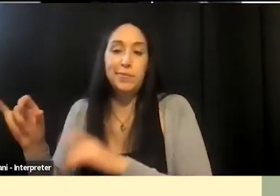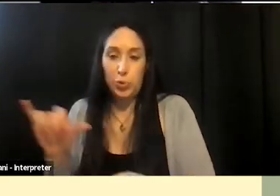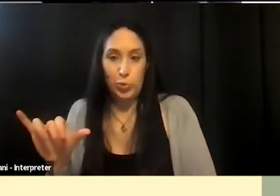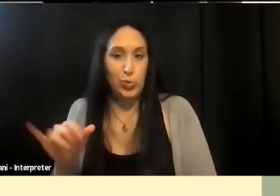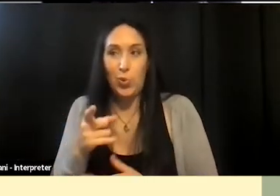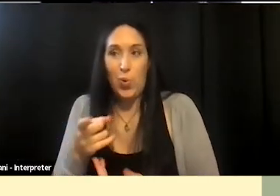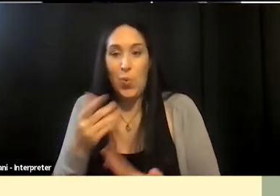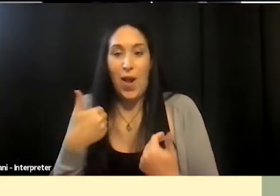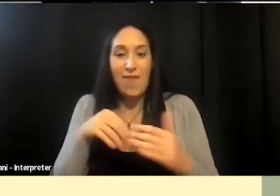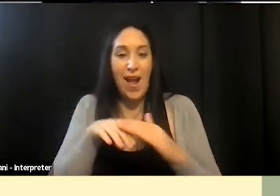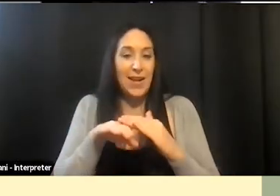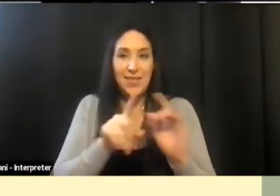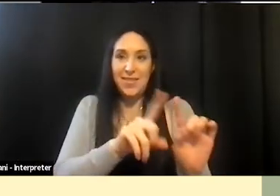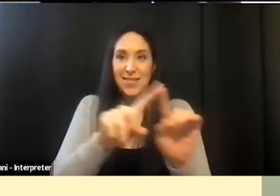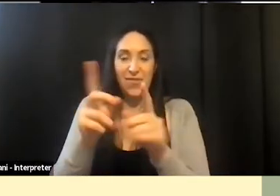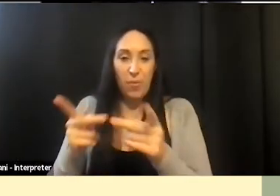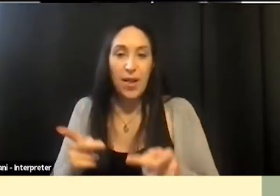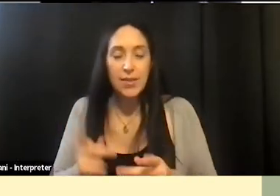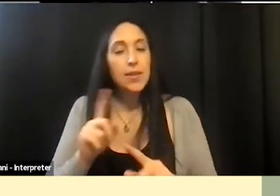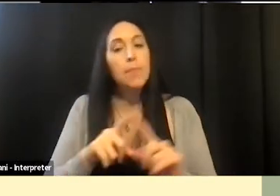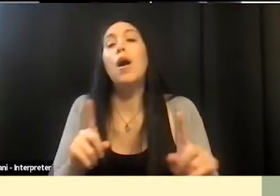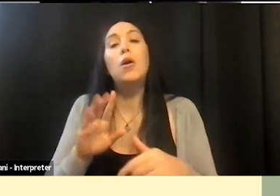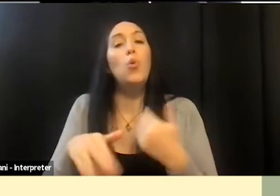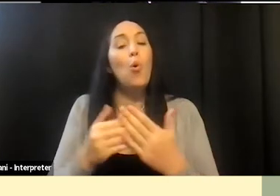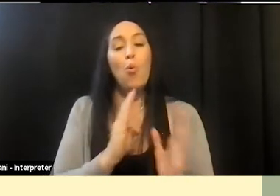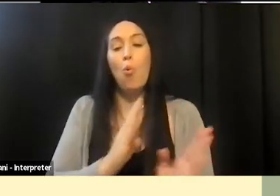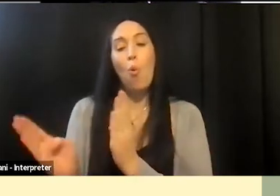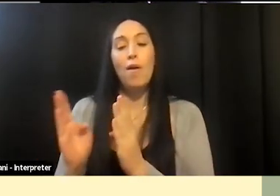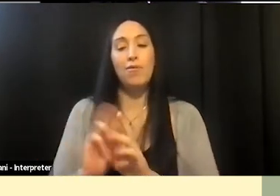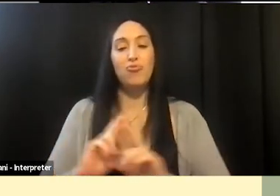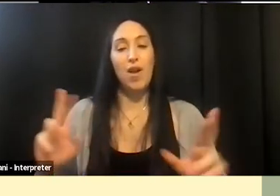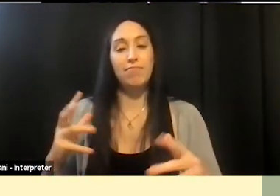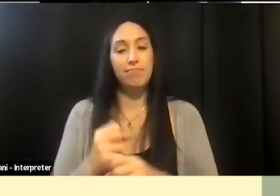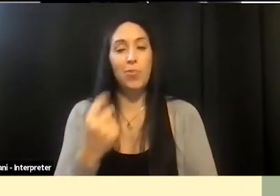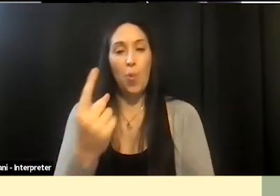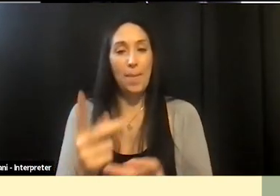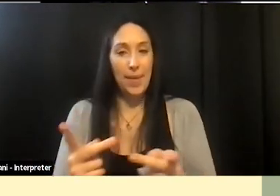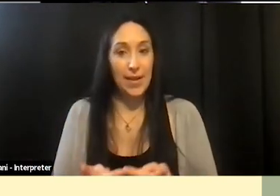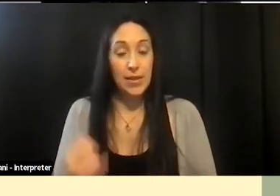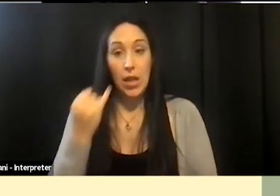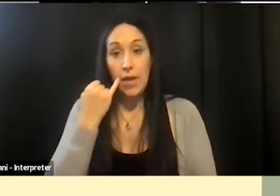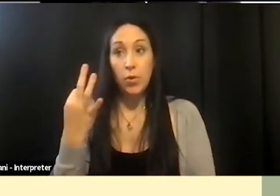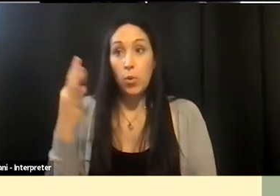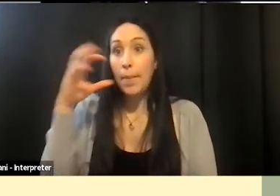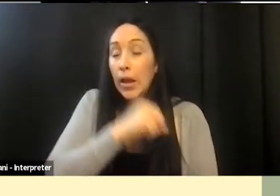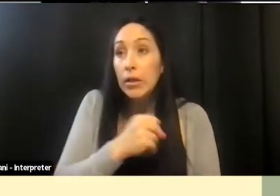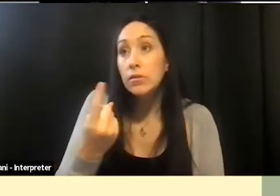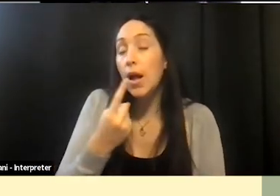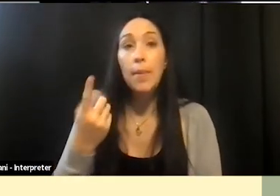but we'll have everything kind of organized for you so that if you missed something or didn't hear the trainings last year,